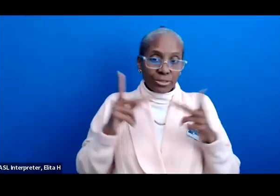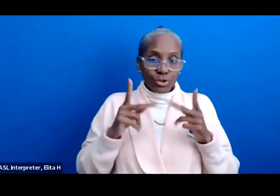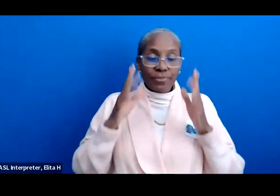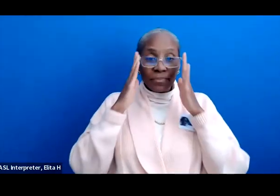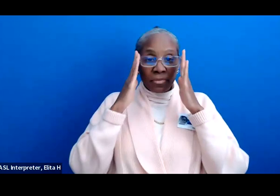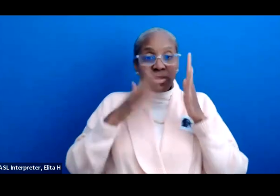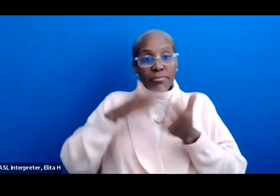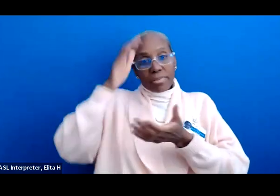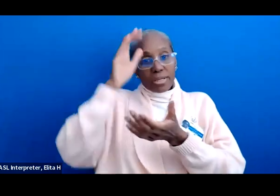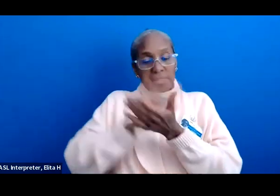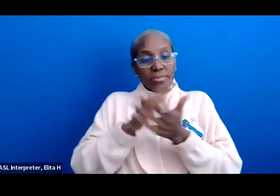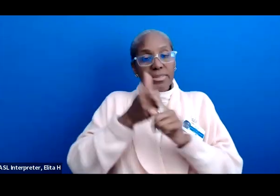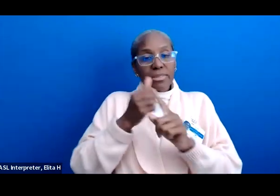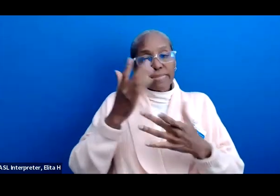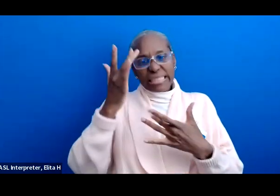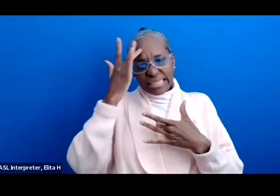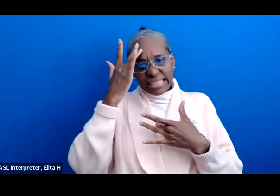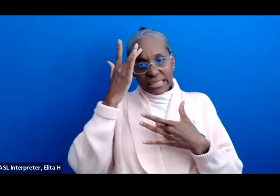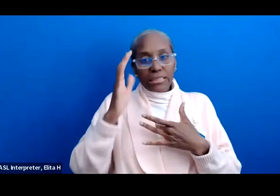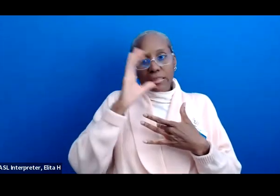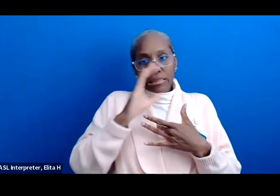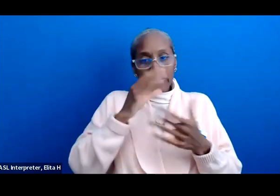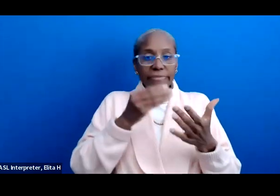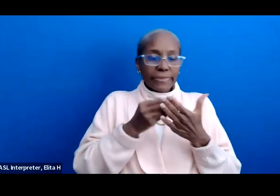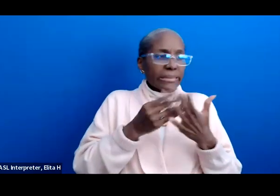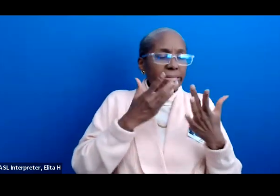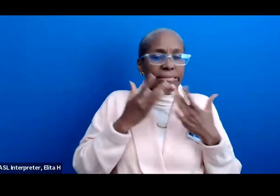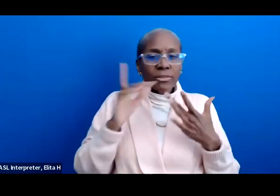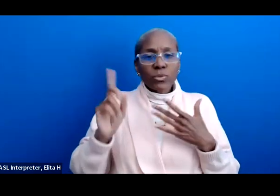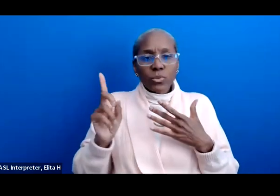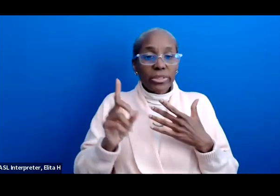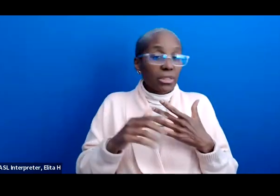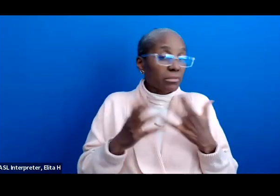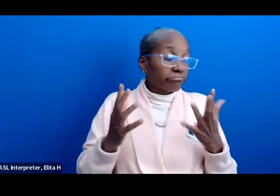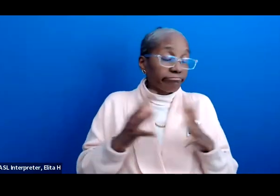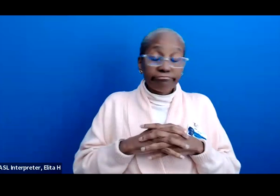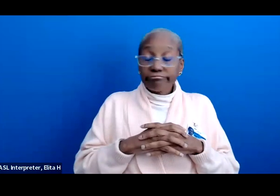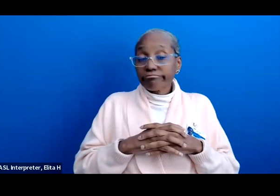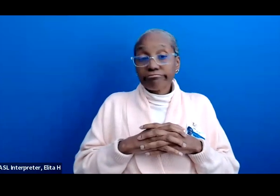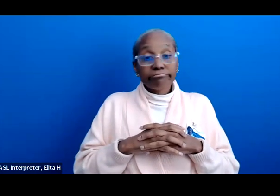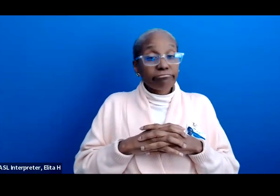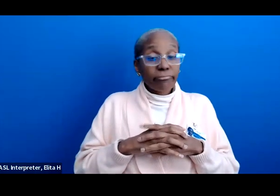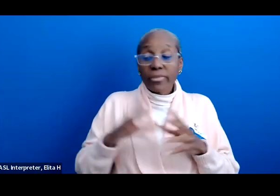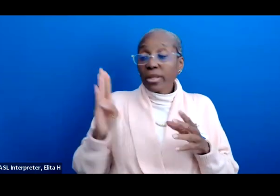husband was very ill and finding finances, the bank account was dry.